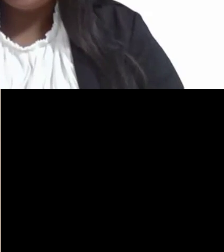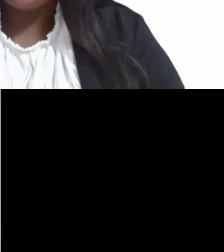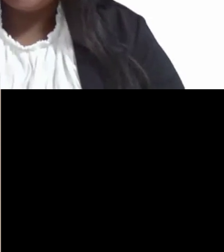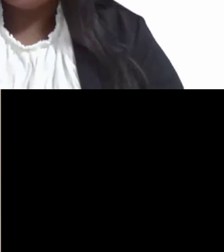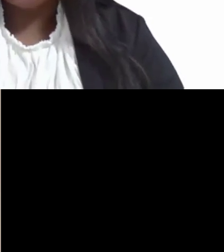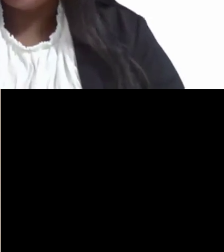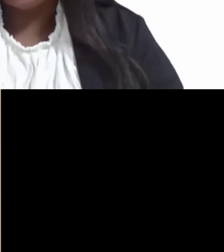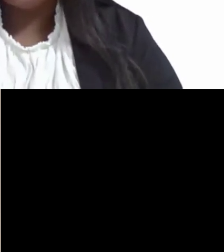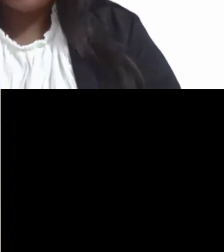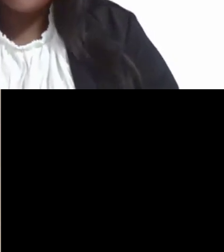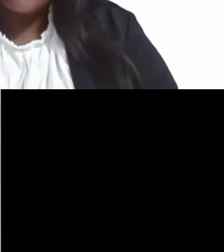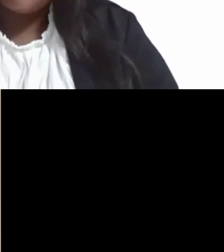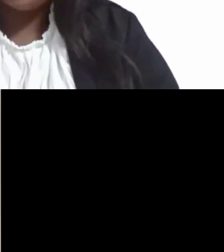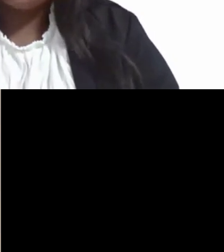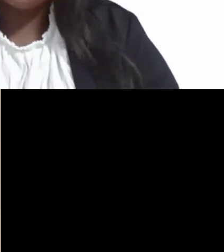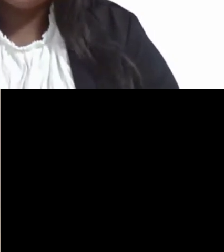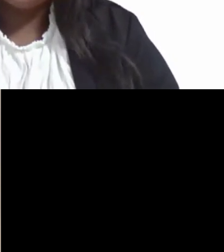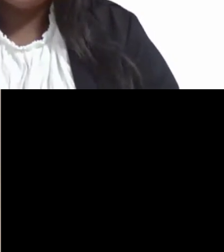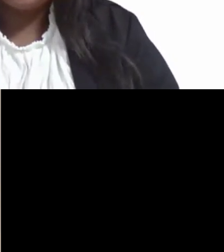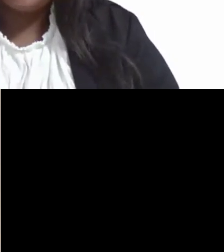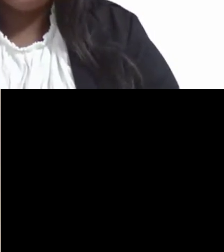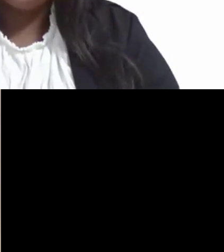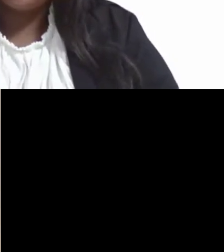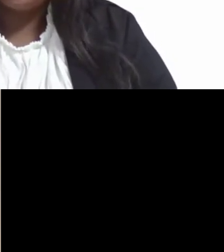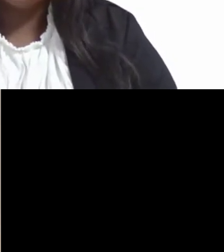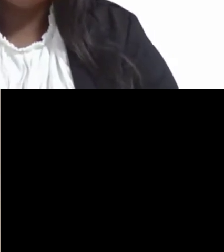see you then and bye for now. Thank you for joining us.